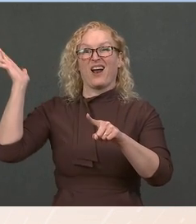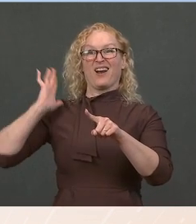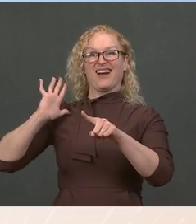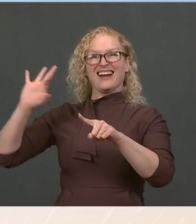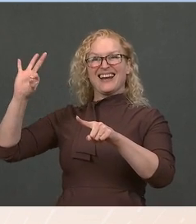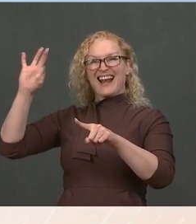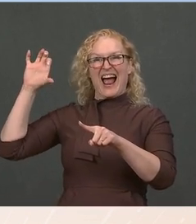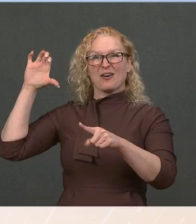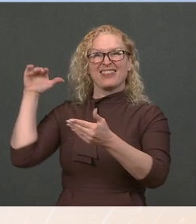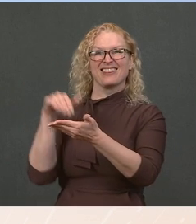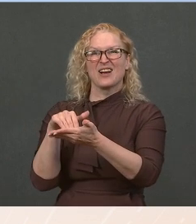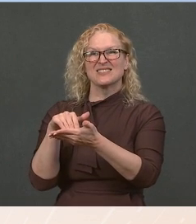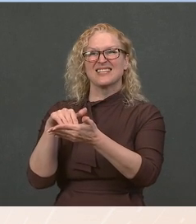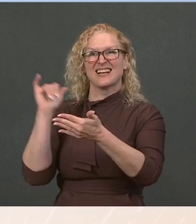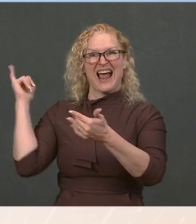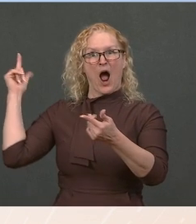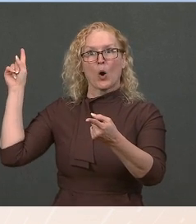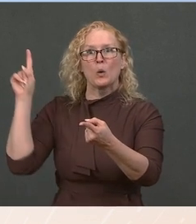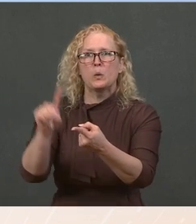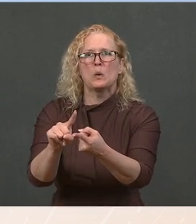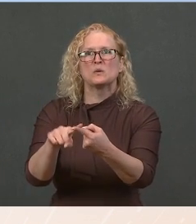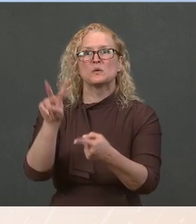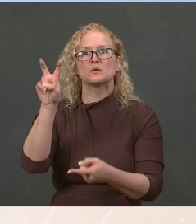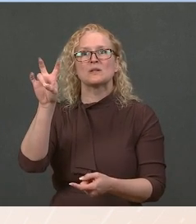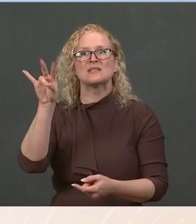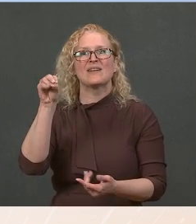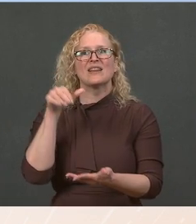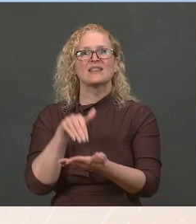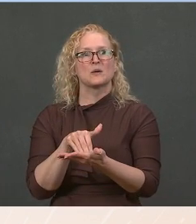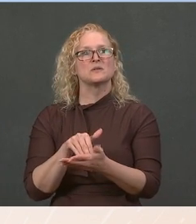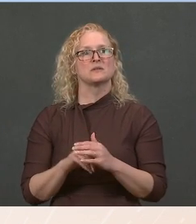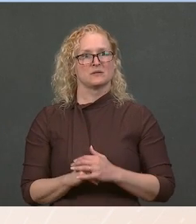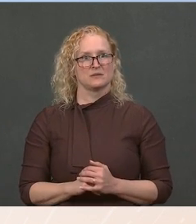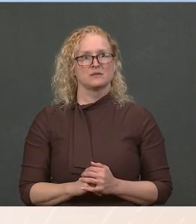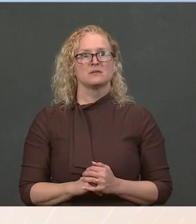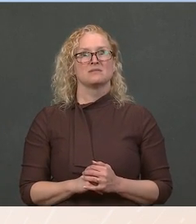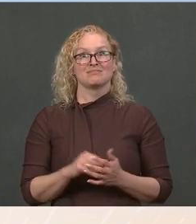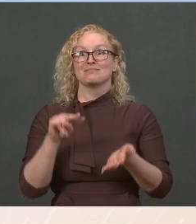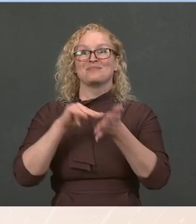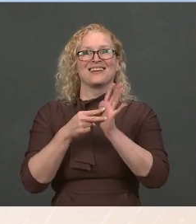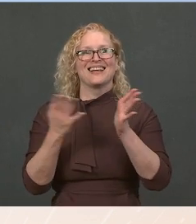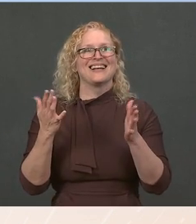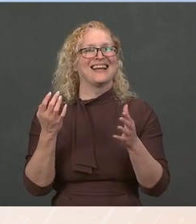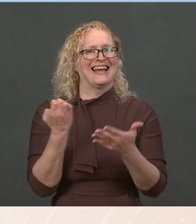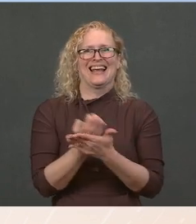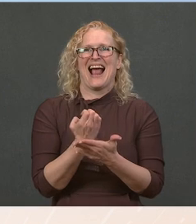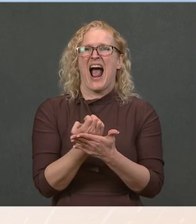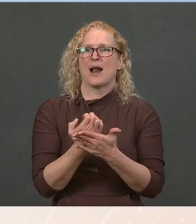unsurpassed in modern history, far outstripping those of our peer countries.